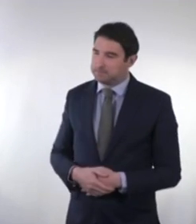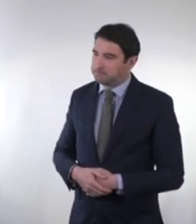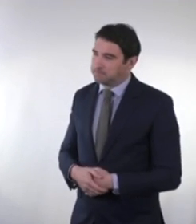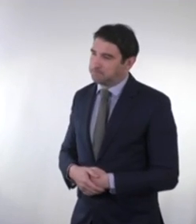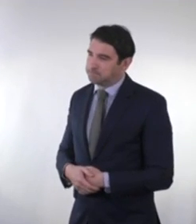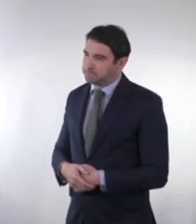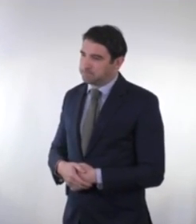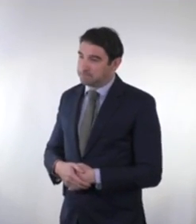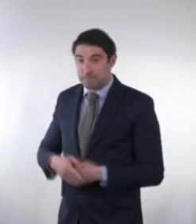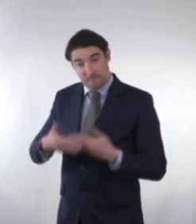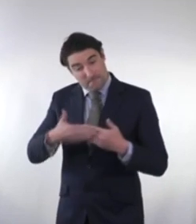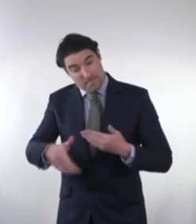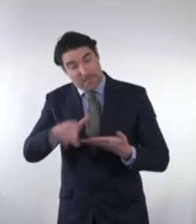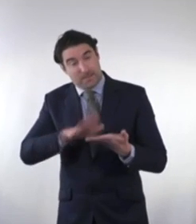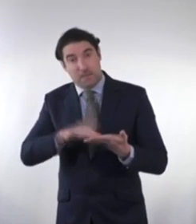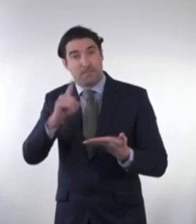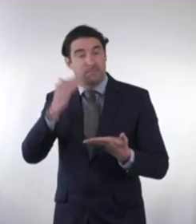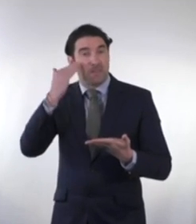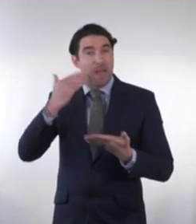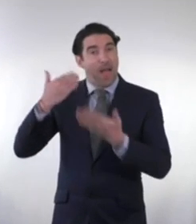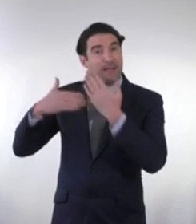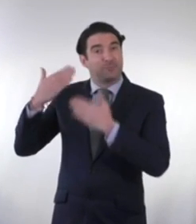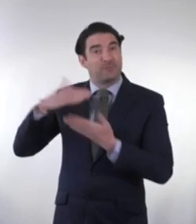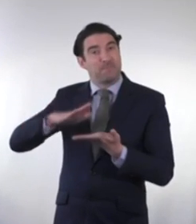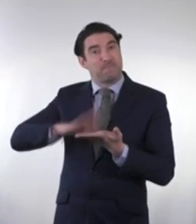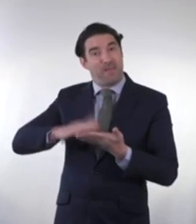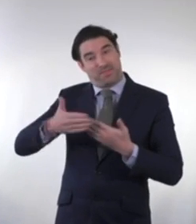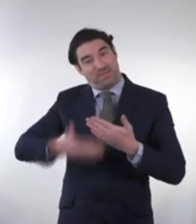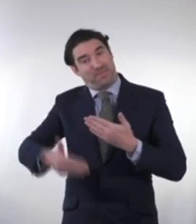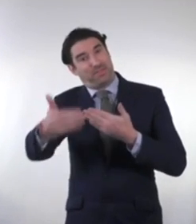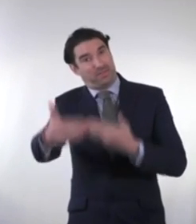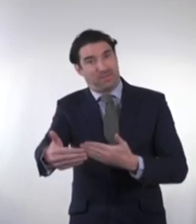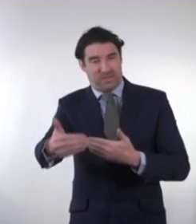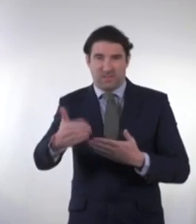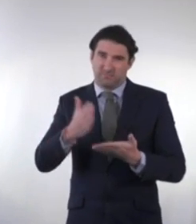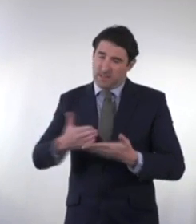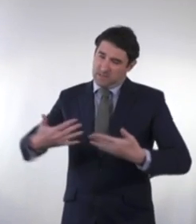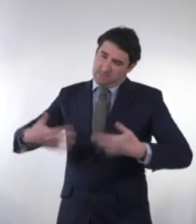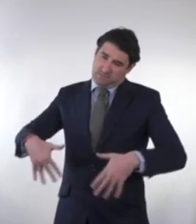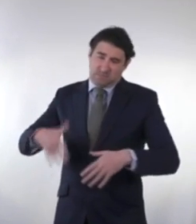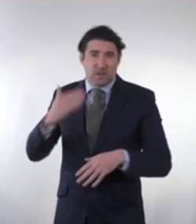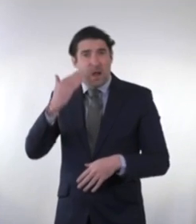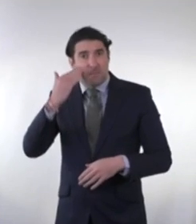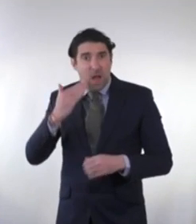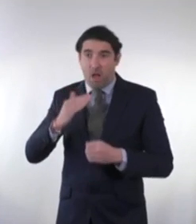Since he cannot answer a straight question, I will tell the Prime Minister—[Interruption.] Mr Speaker Order. I expected the